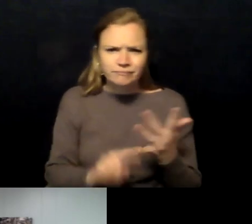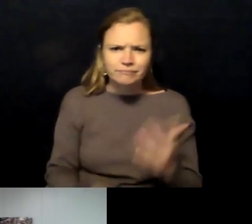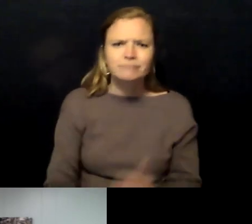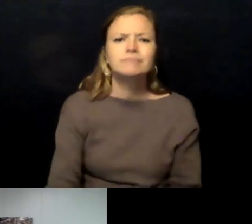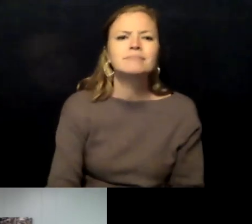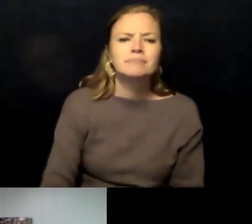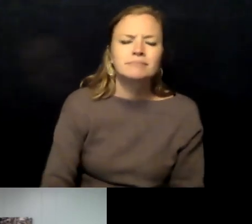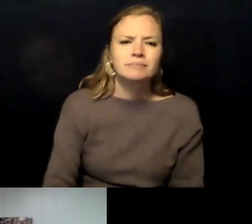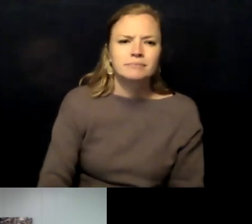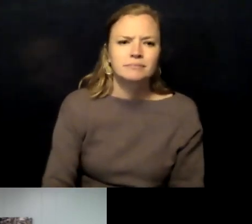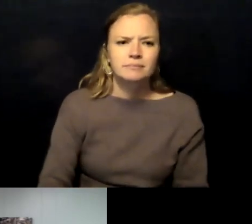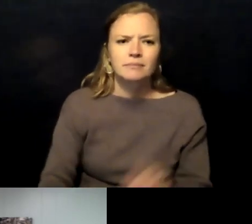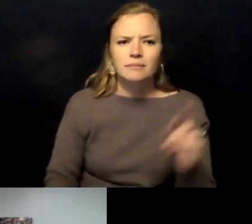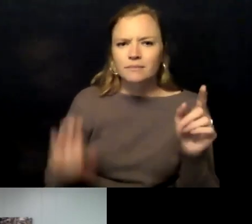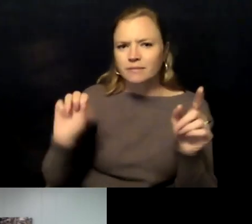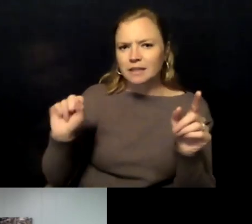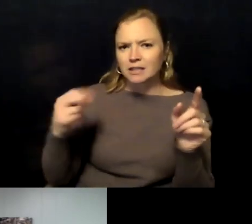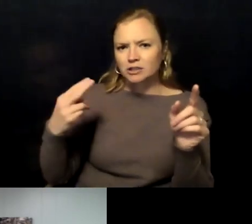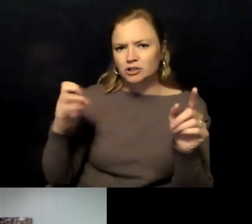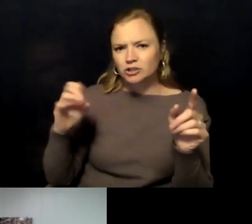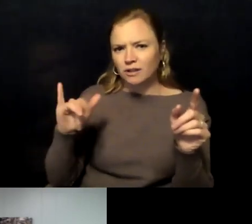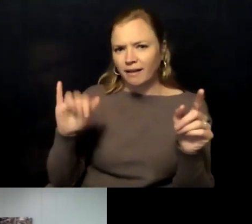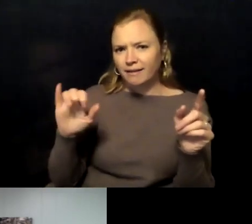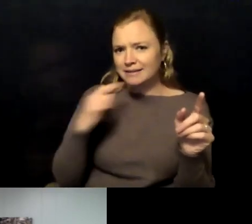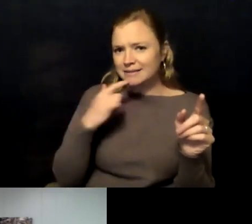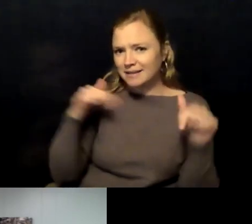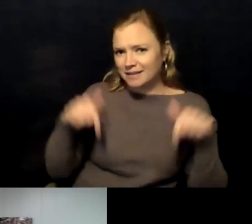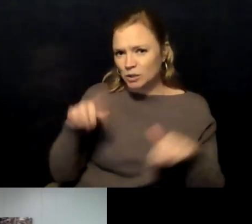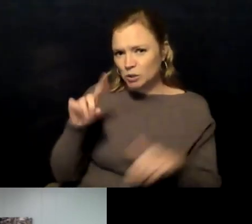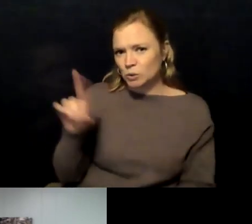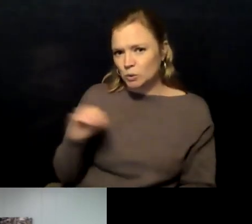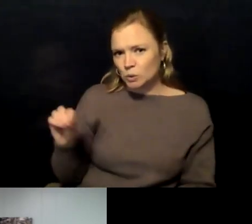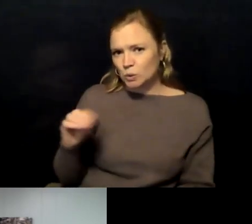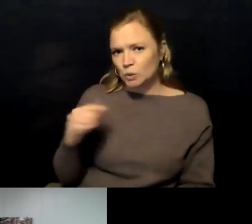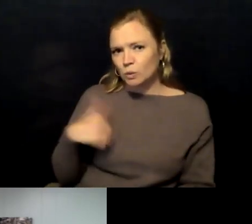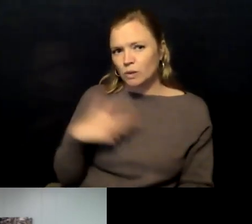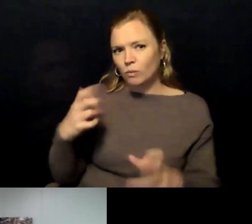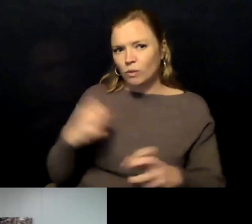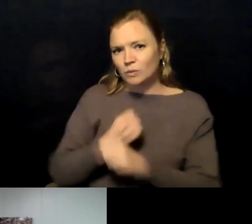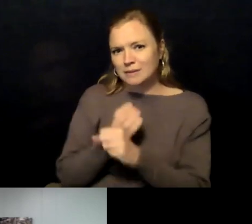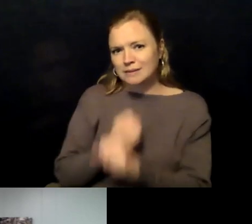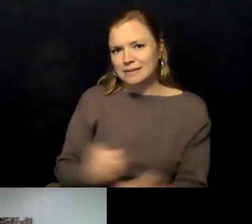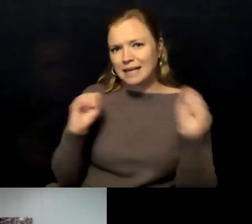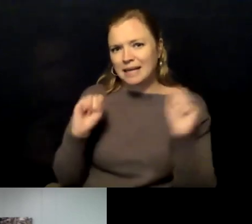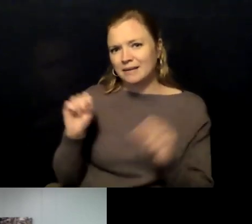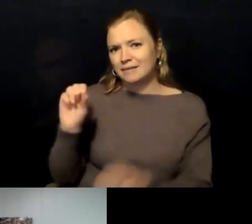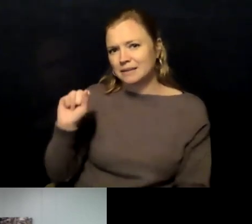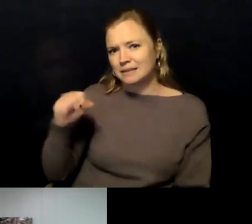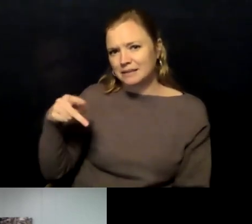of conservation passion. What would you say is your number one conservation passion?